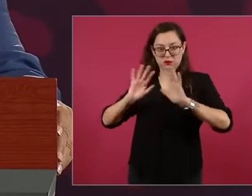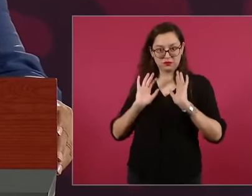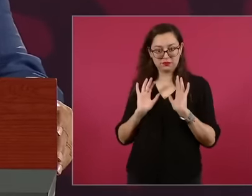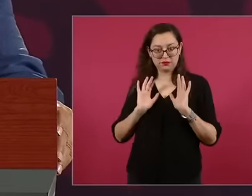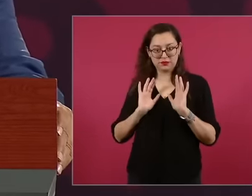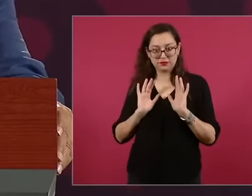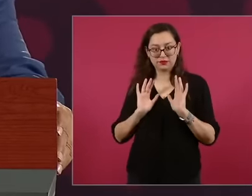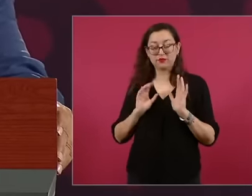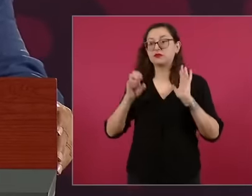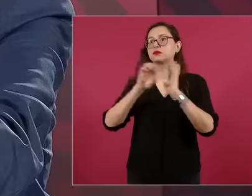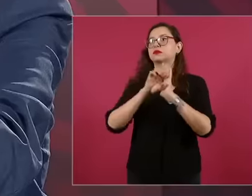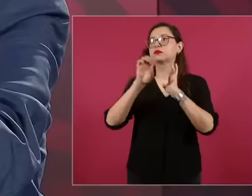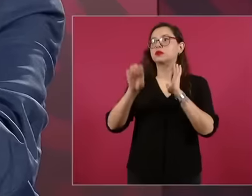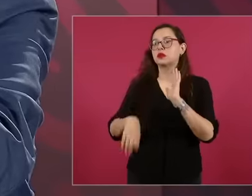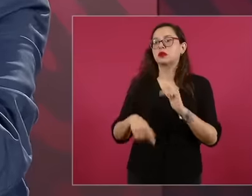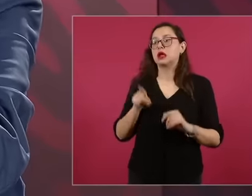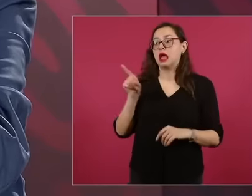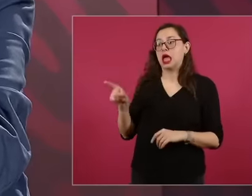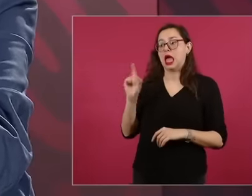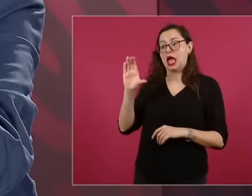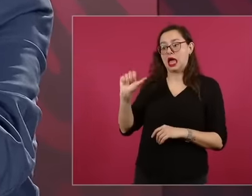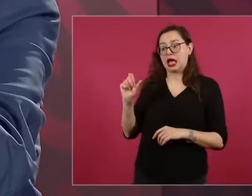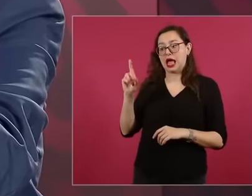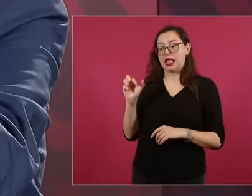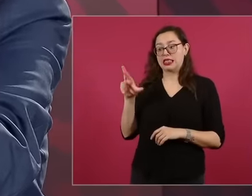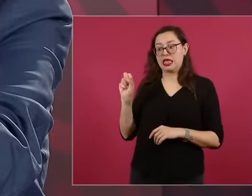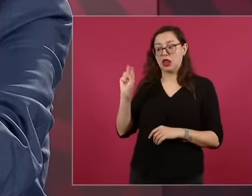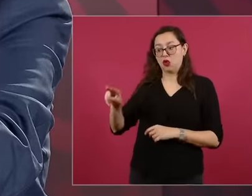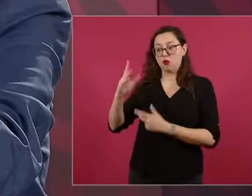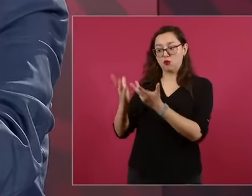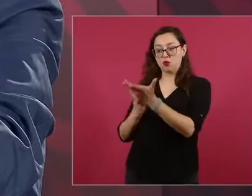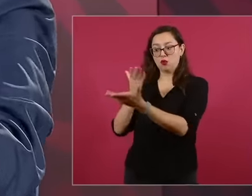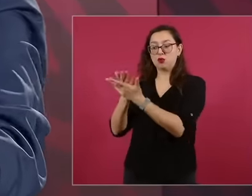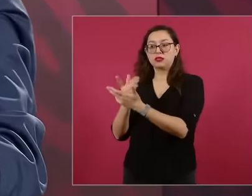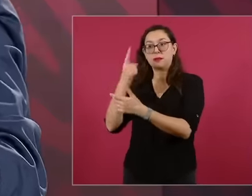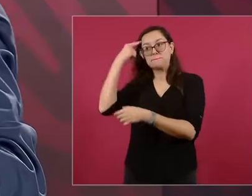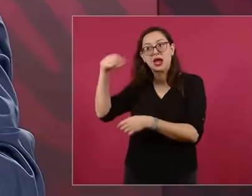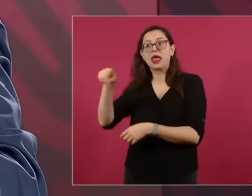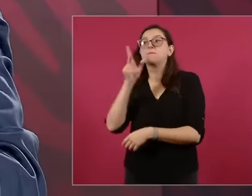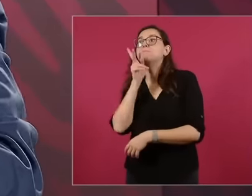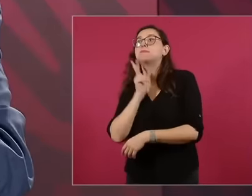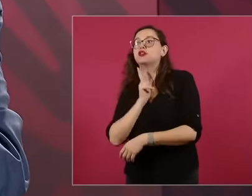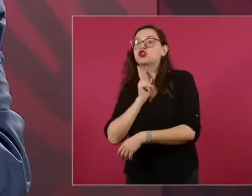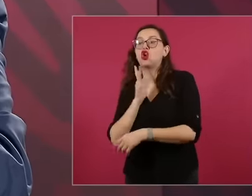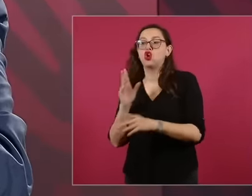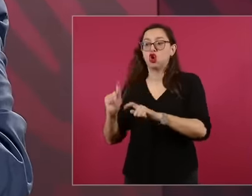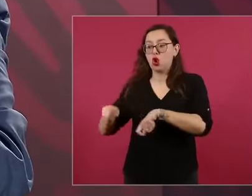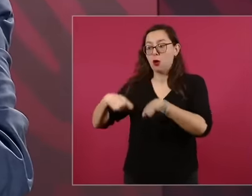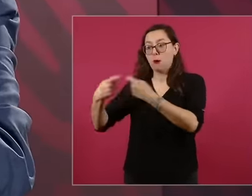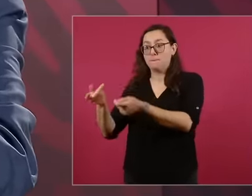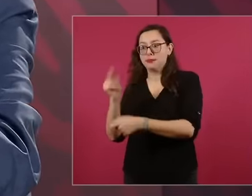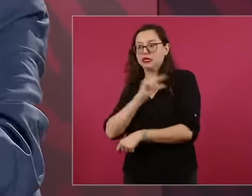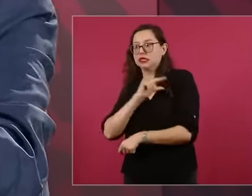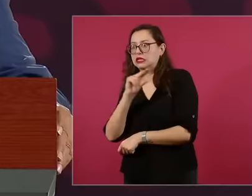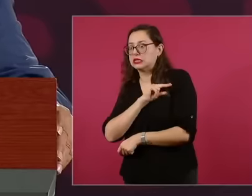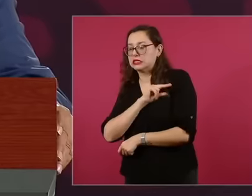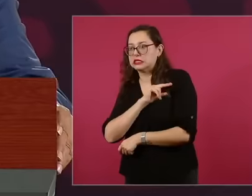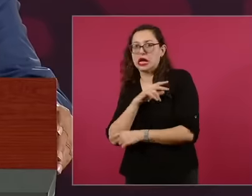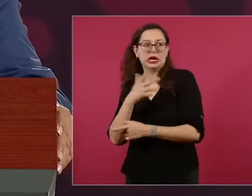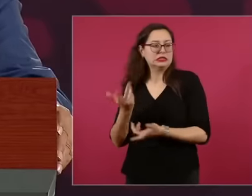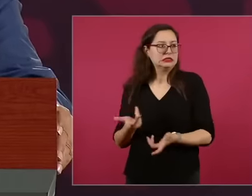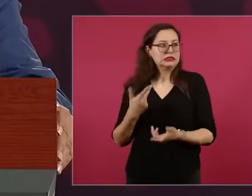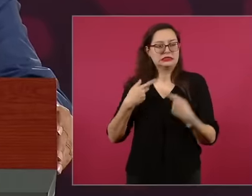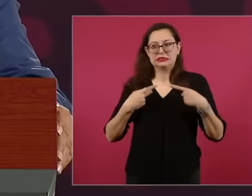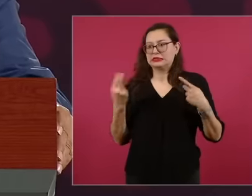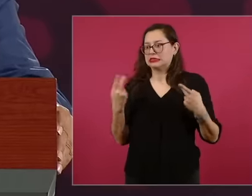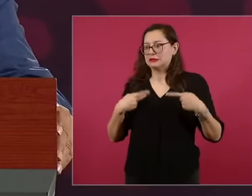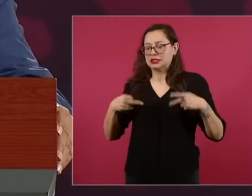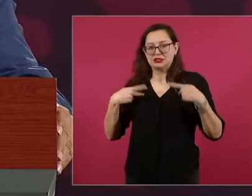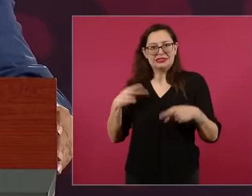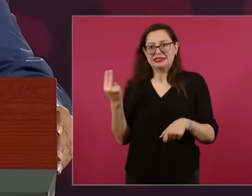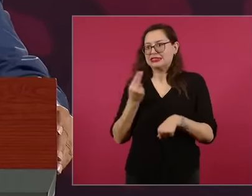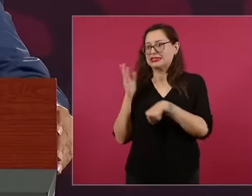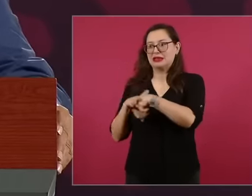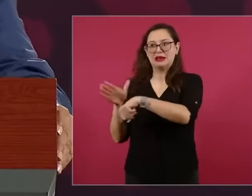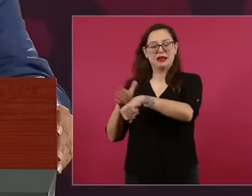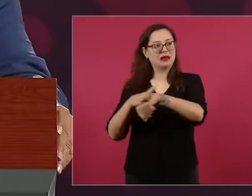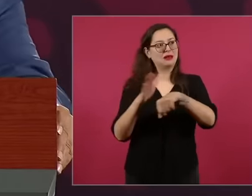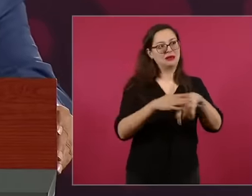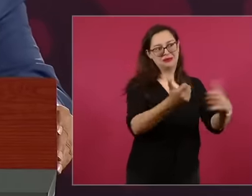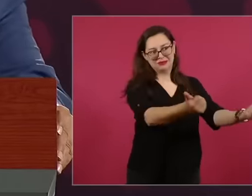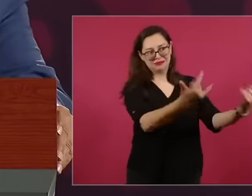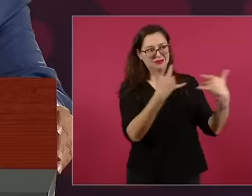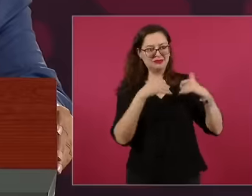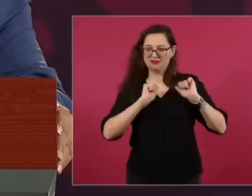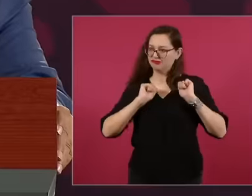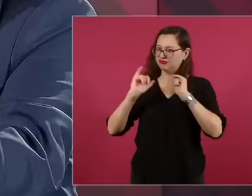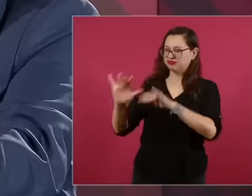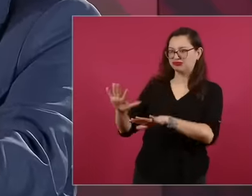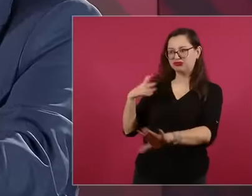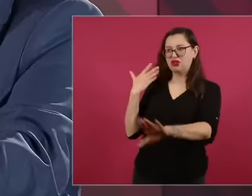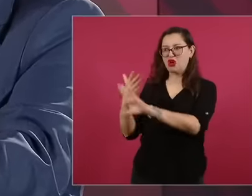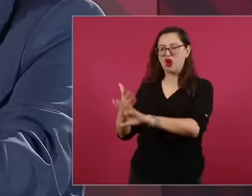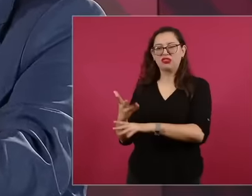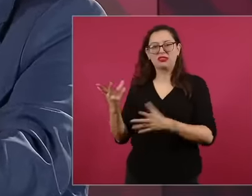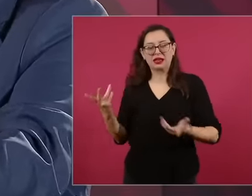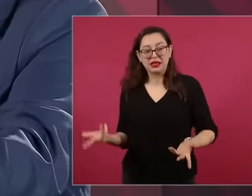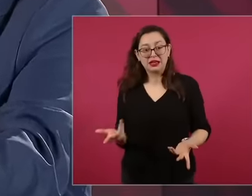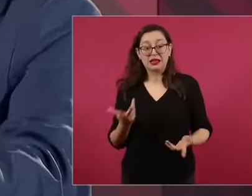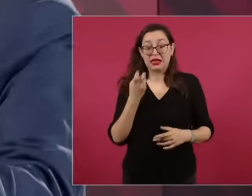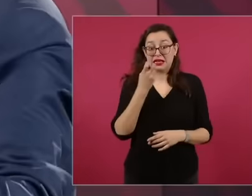laws to privatize oil and we needed to mobilize to stop these counter-reforms and